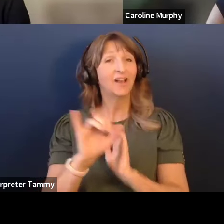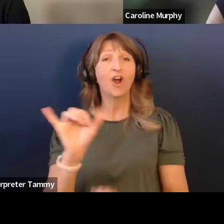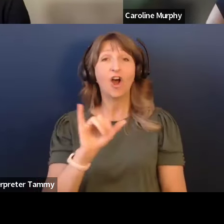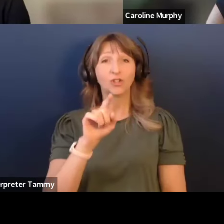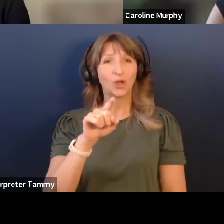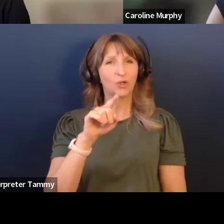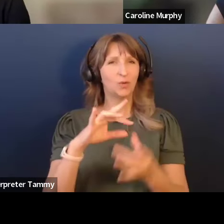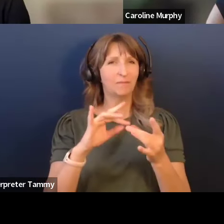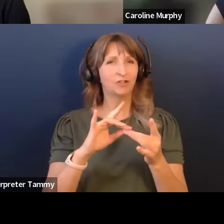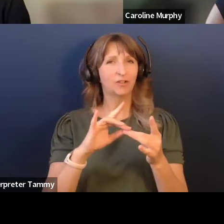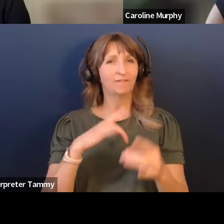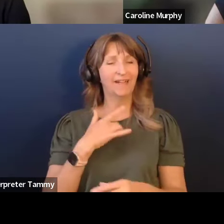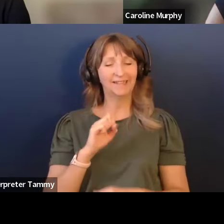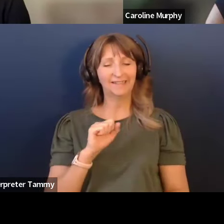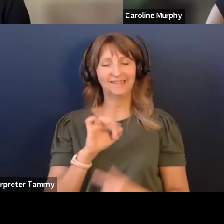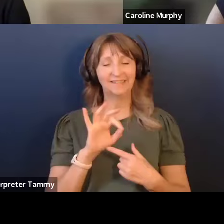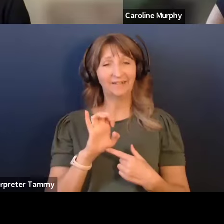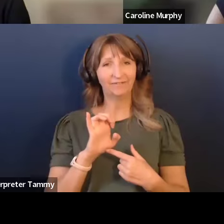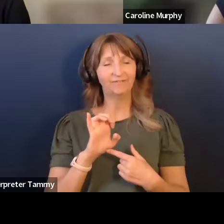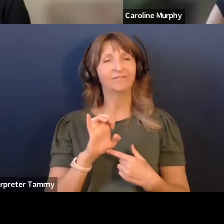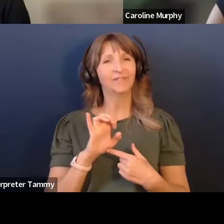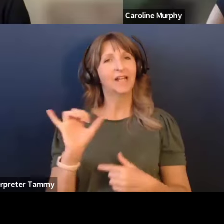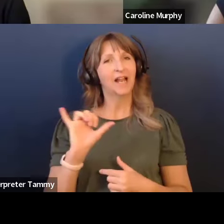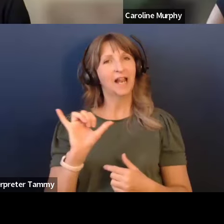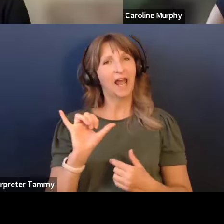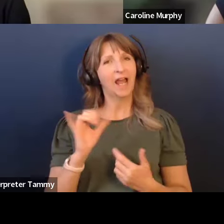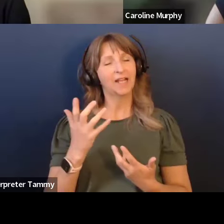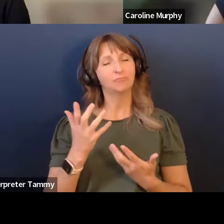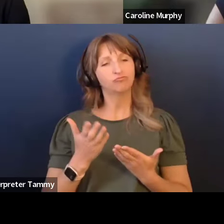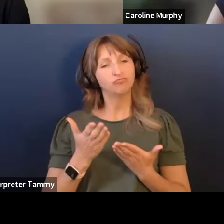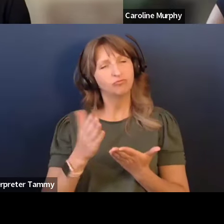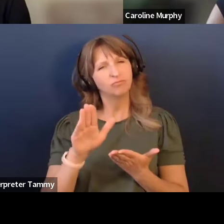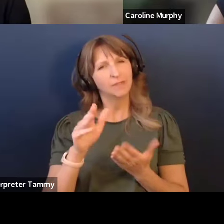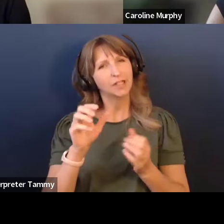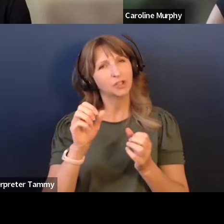that. So signaling to others that this is a place they can talk about themselves and they can talk